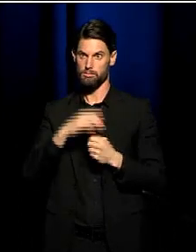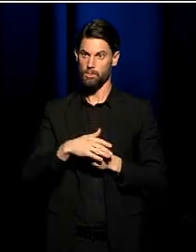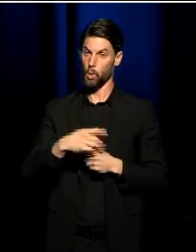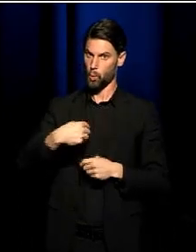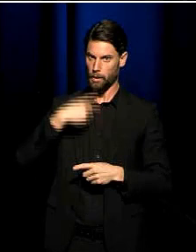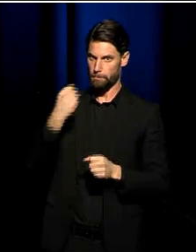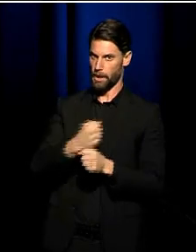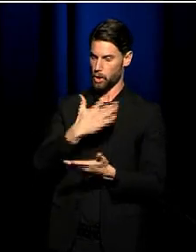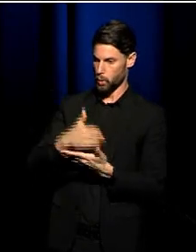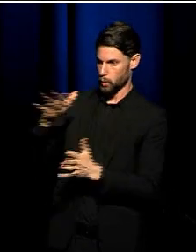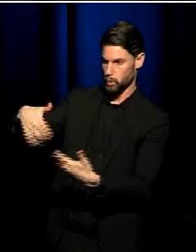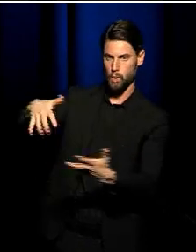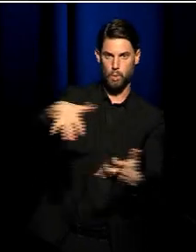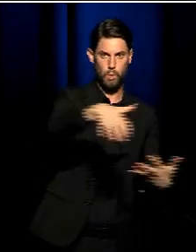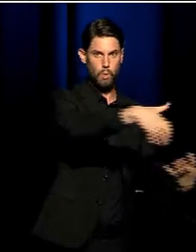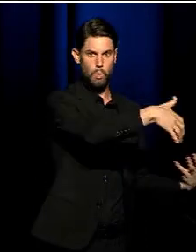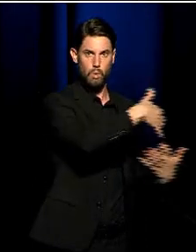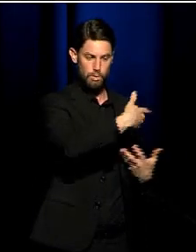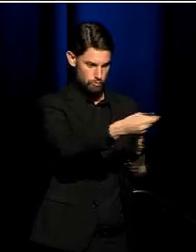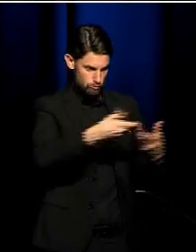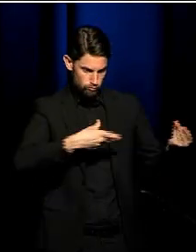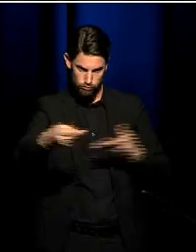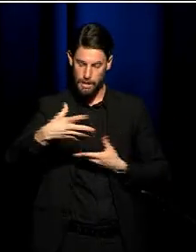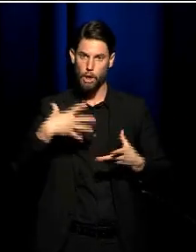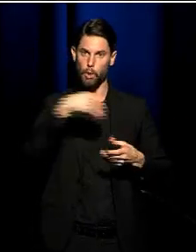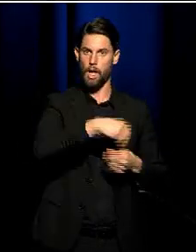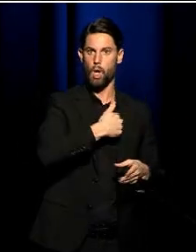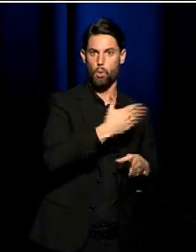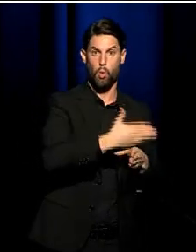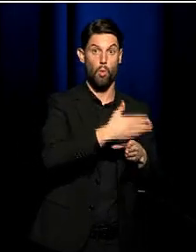work that has already been done by other bodies. The Royal Commission will also